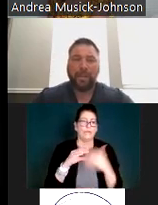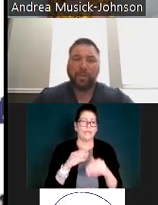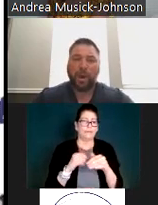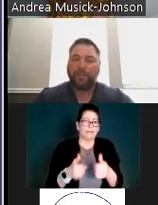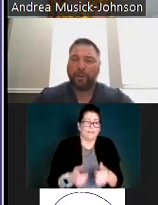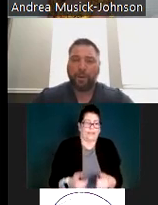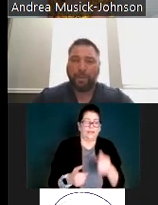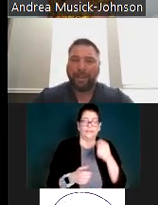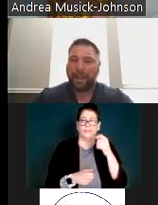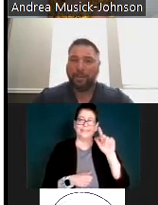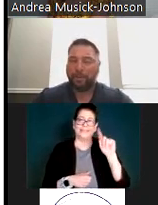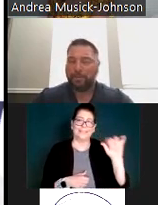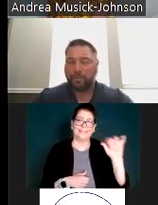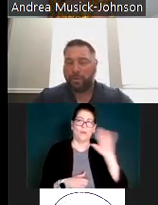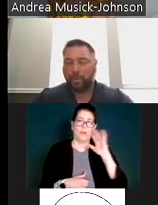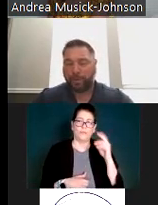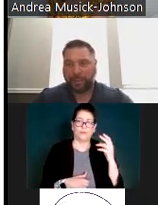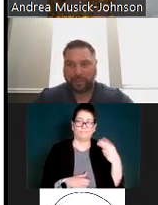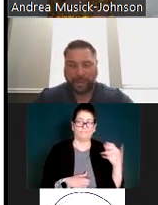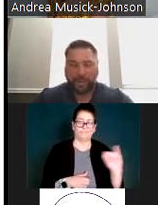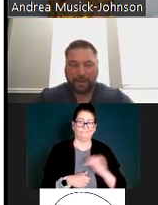They do offer by letter but nobody really uses that anymore.